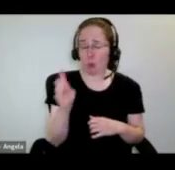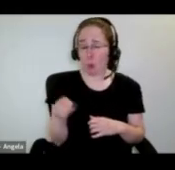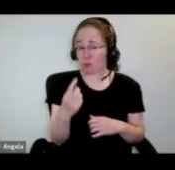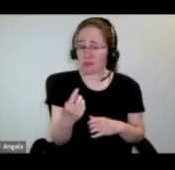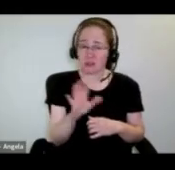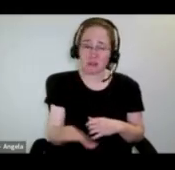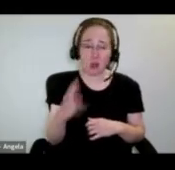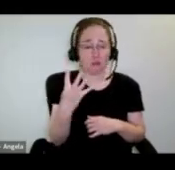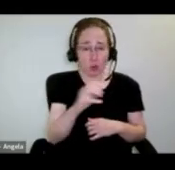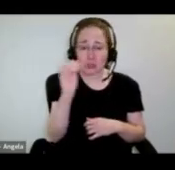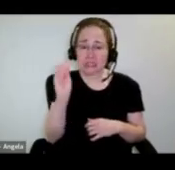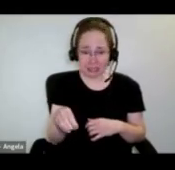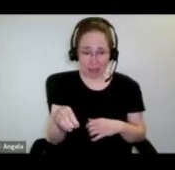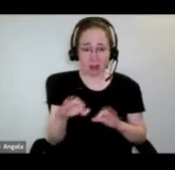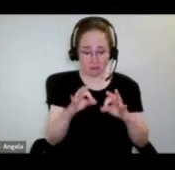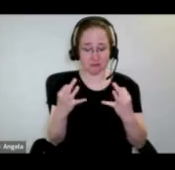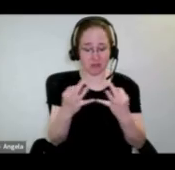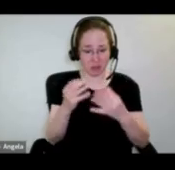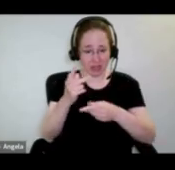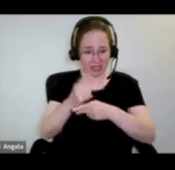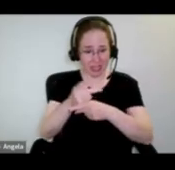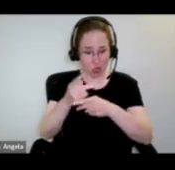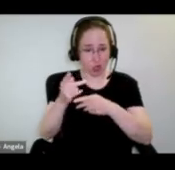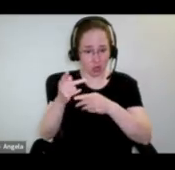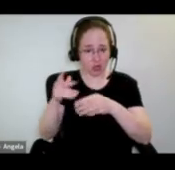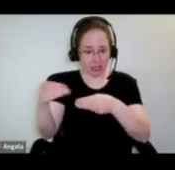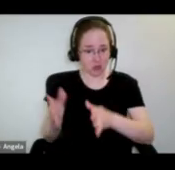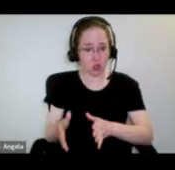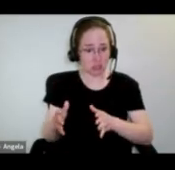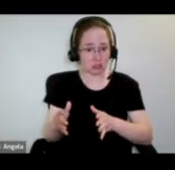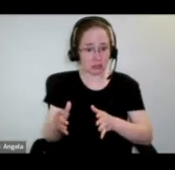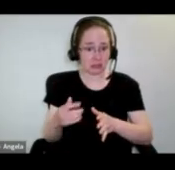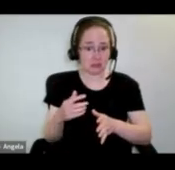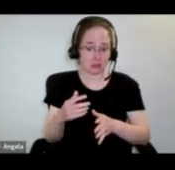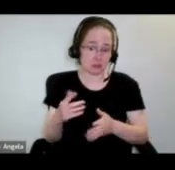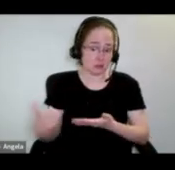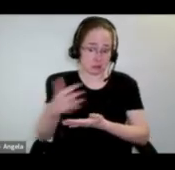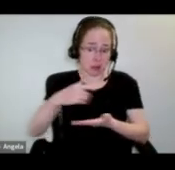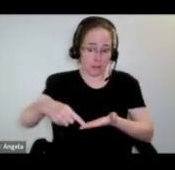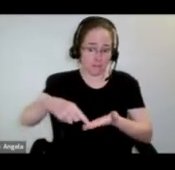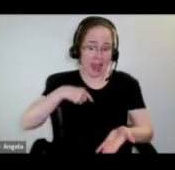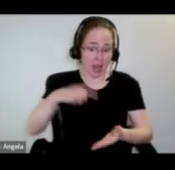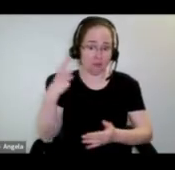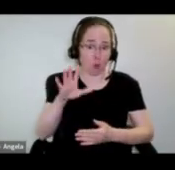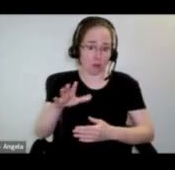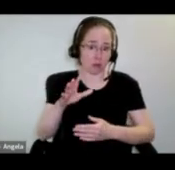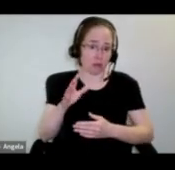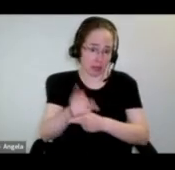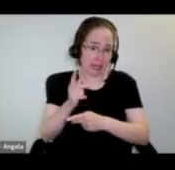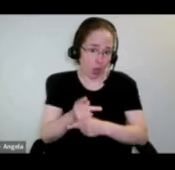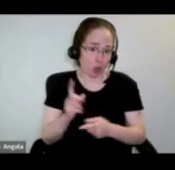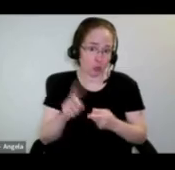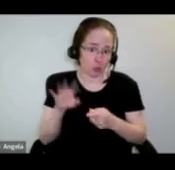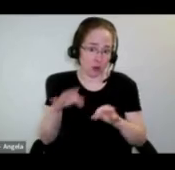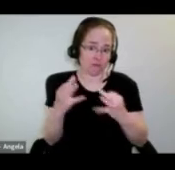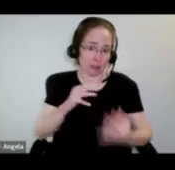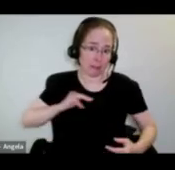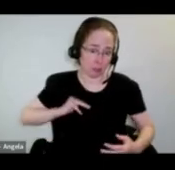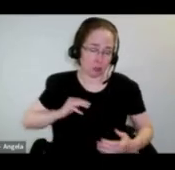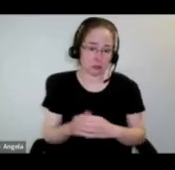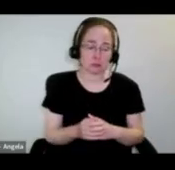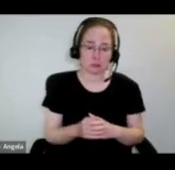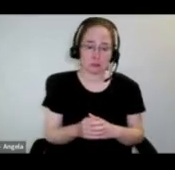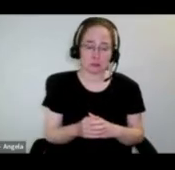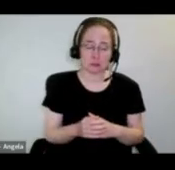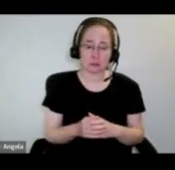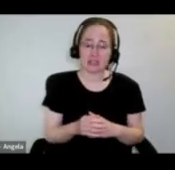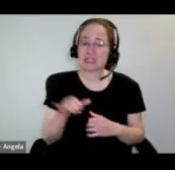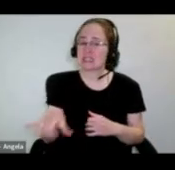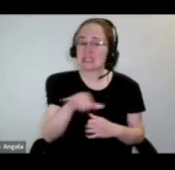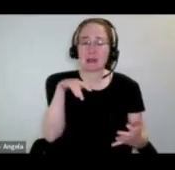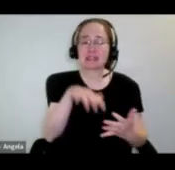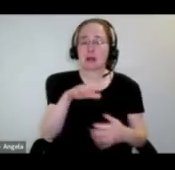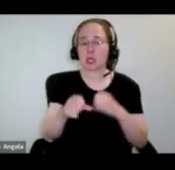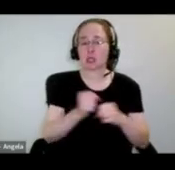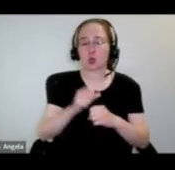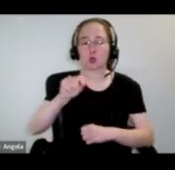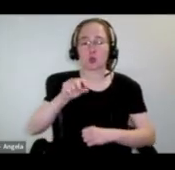Valerie Bradley: illnesses. A recent estimate suggests that only about 4% of family caregivers report that they are getting paid for the care that they provide to their loved ones.